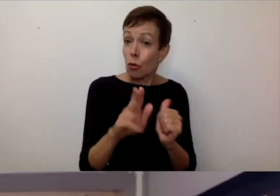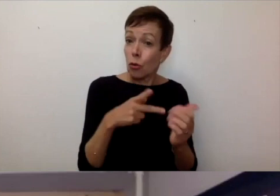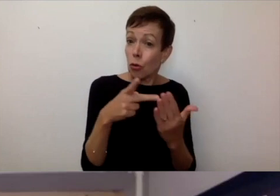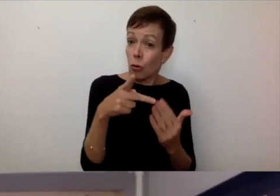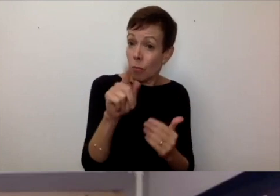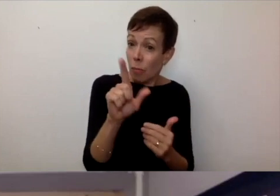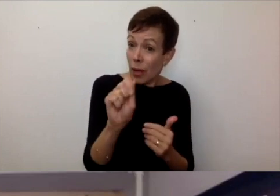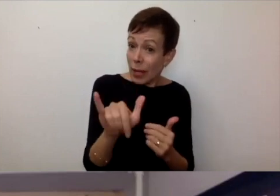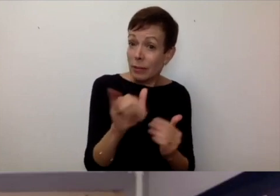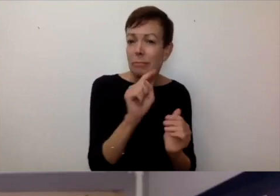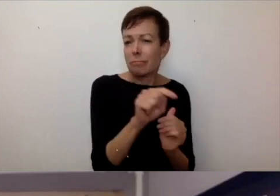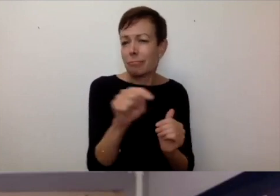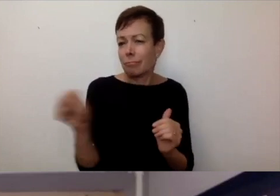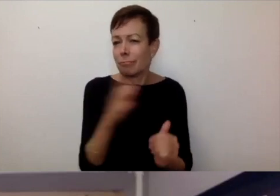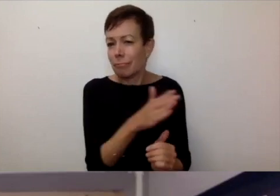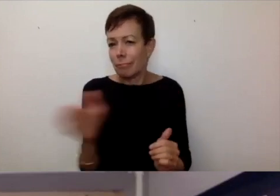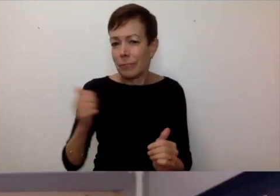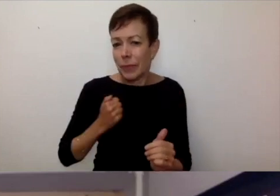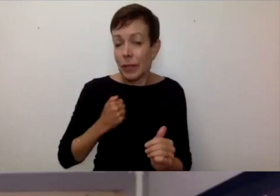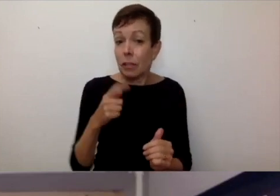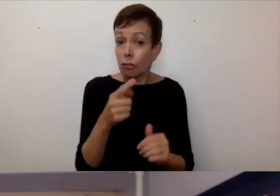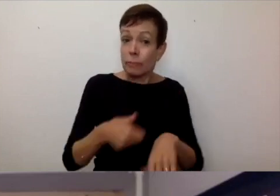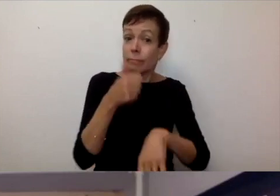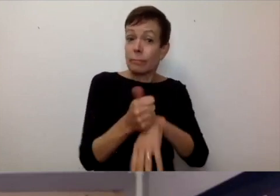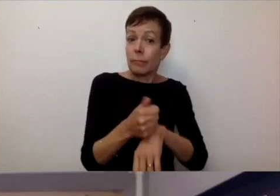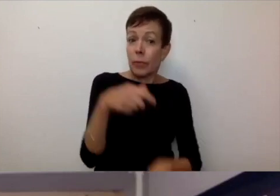designer lab and she's the artistic director of nervous system a performance